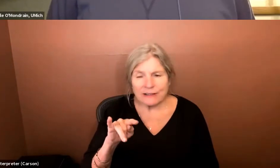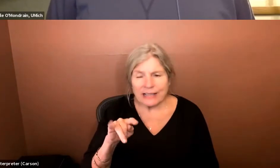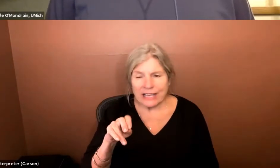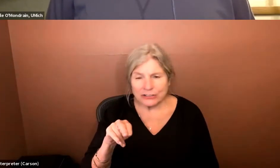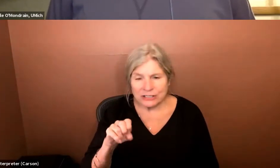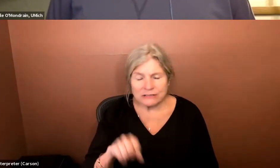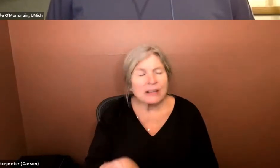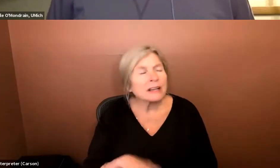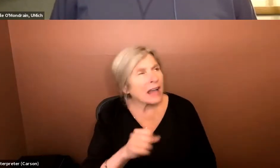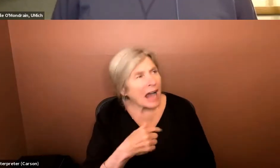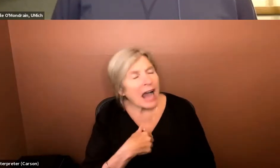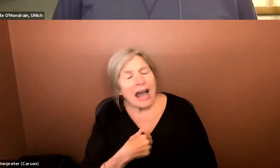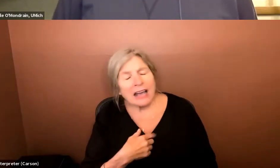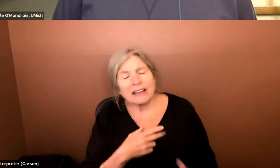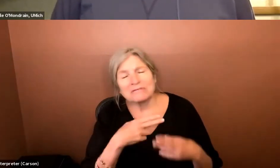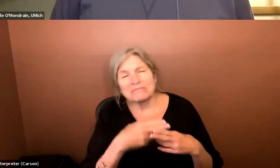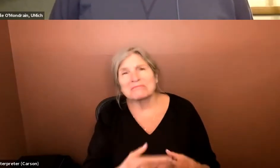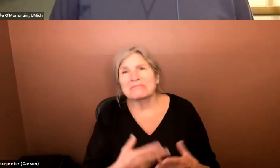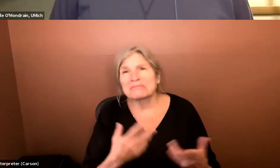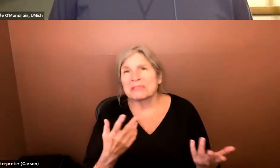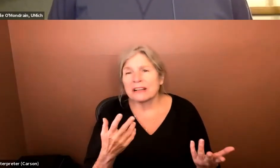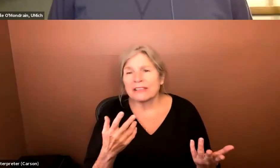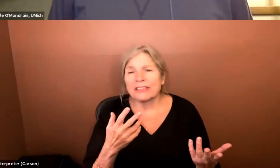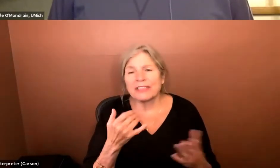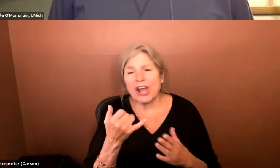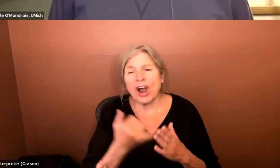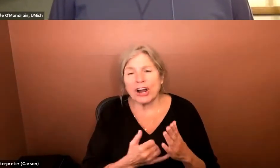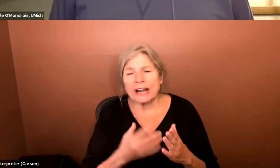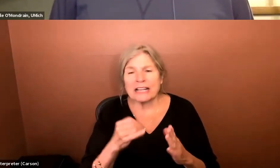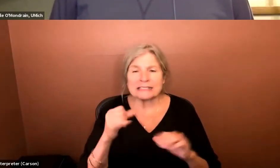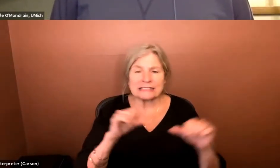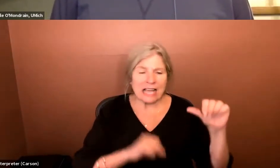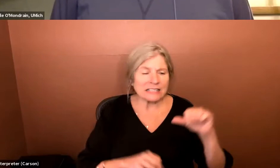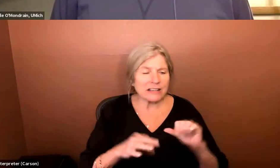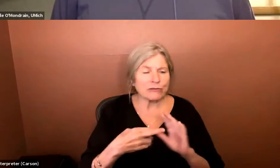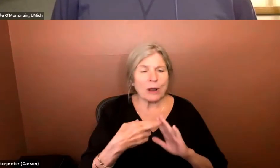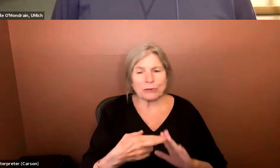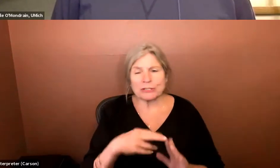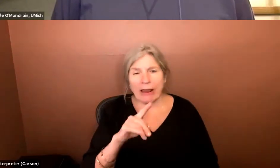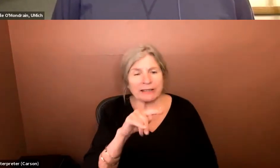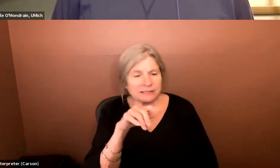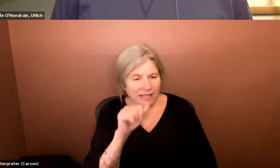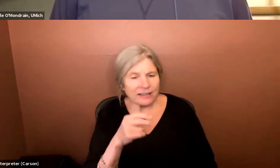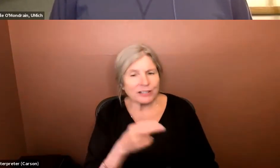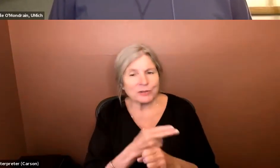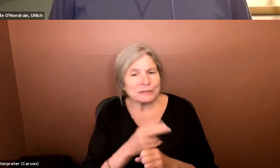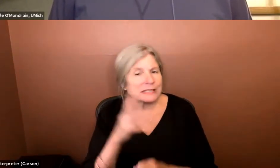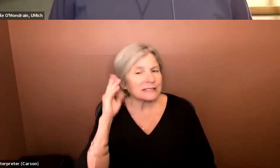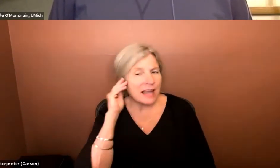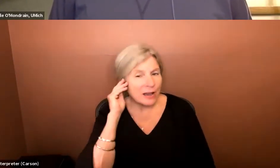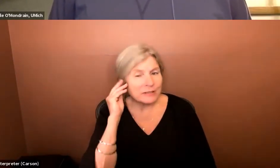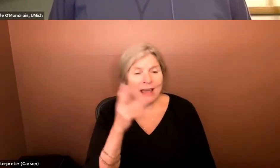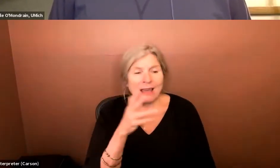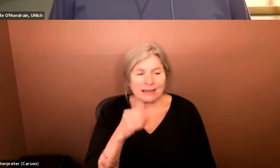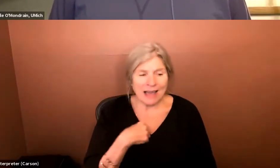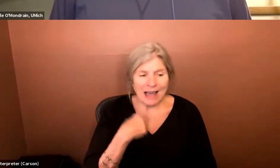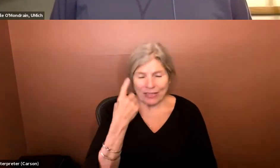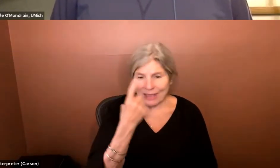I consider sonification the art and science of representing data using sound. I consider it it